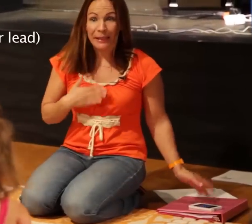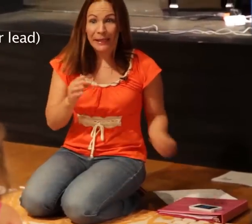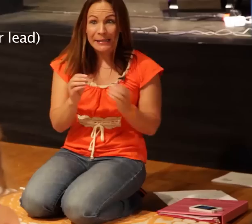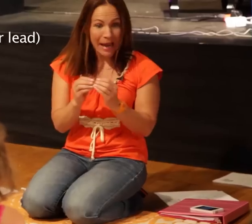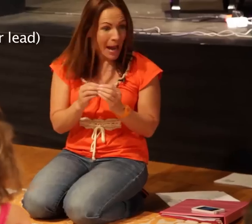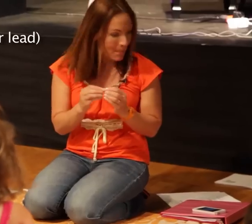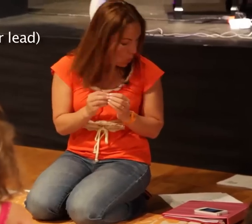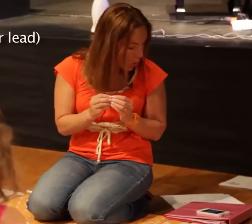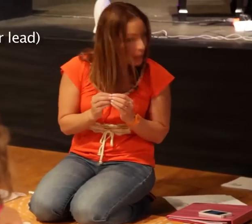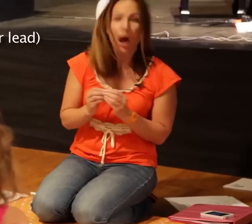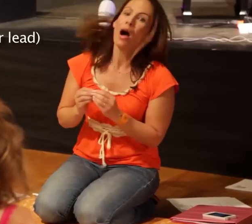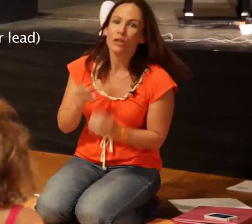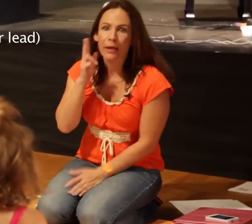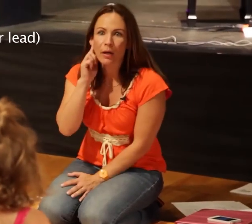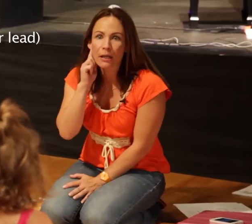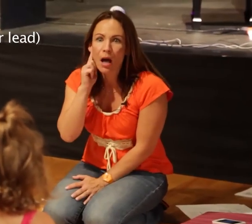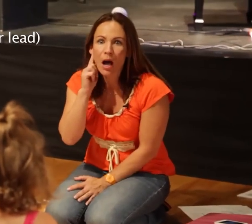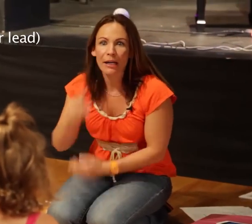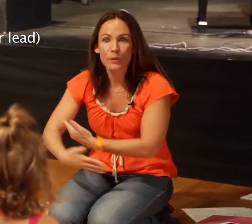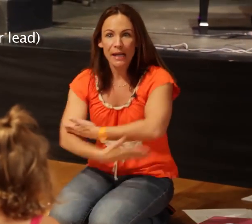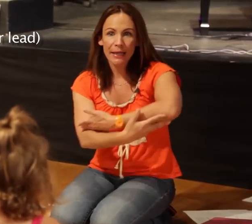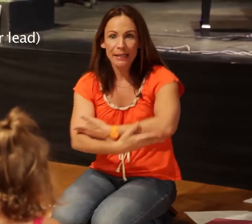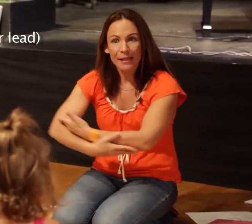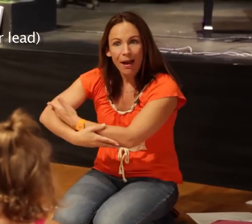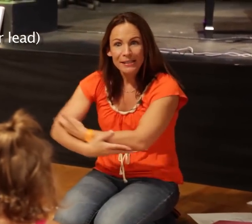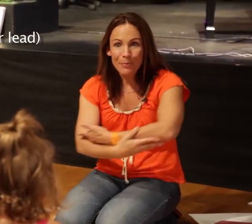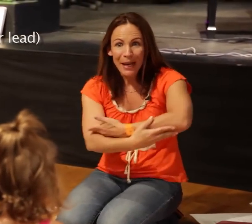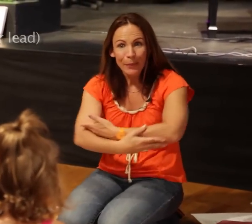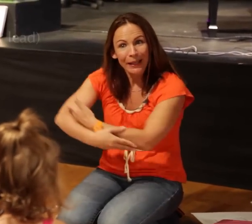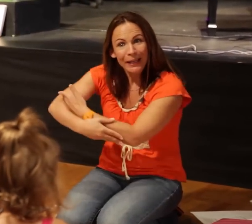Yes, PLEASE and MORE. Do you hear it? Can you sign it? Sign BABY.